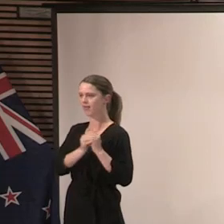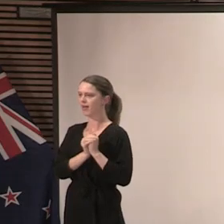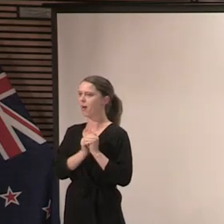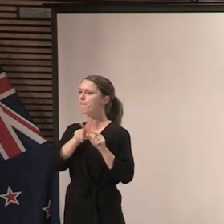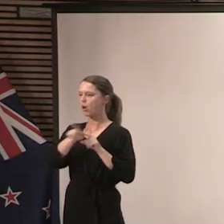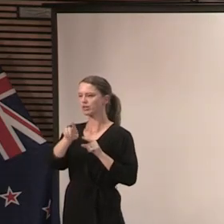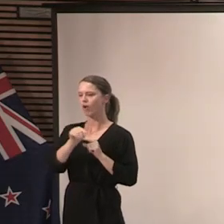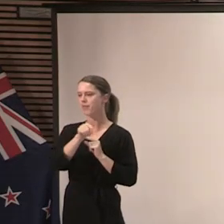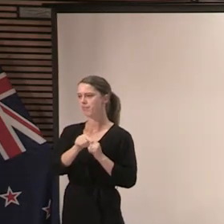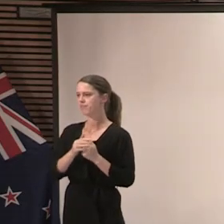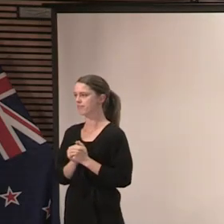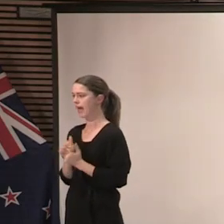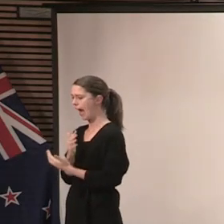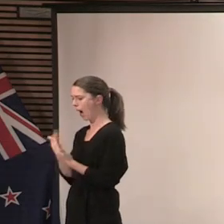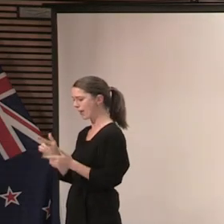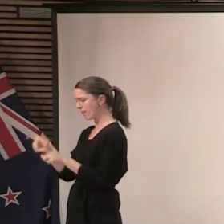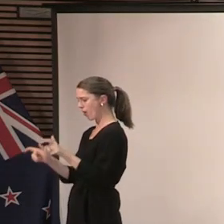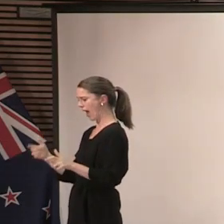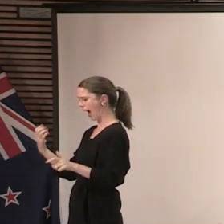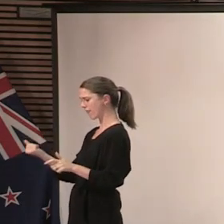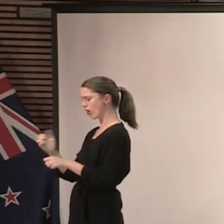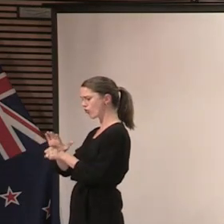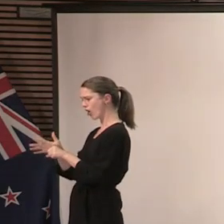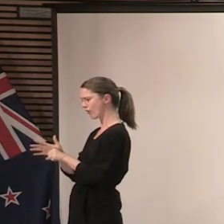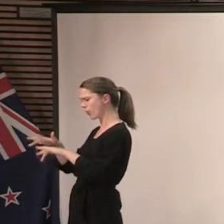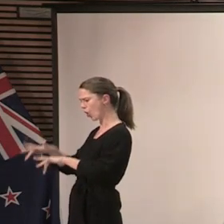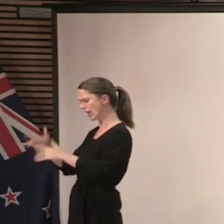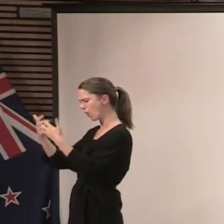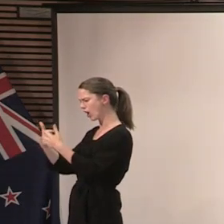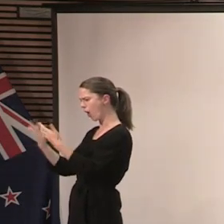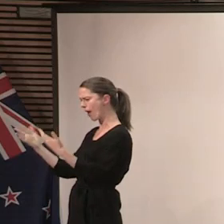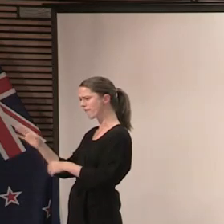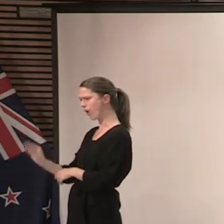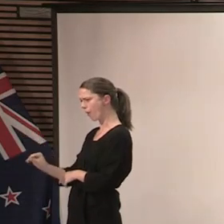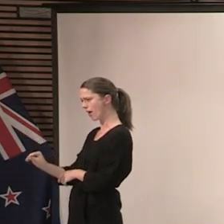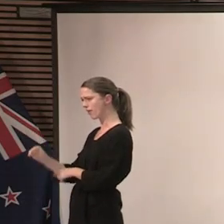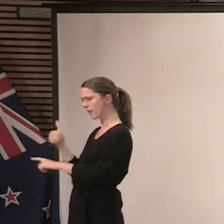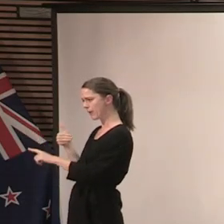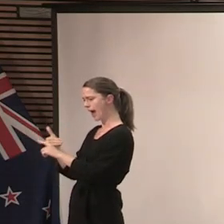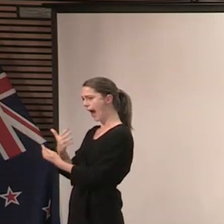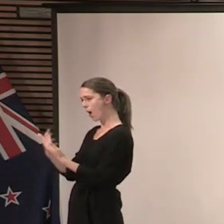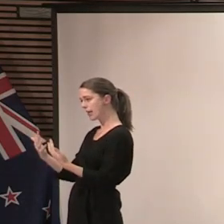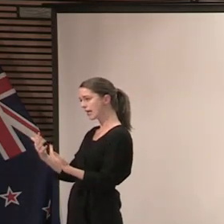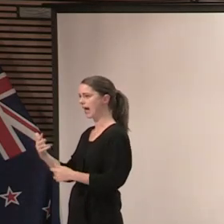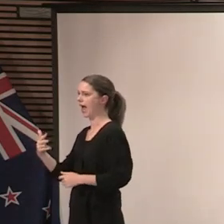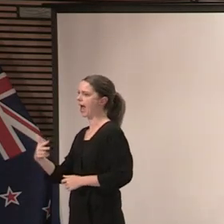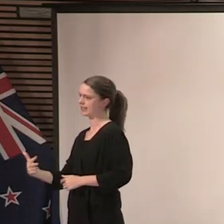with someone with the virus and often in existing clusters. The number of